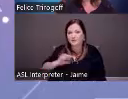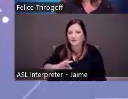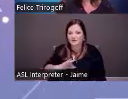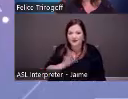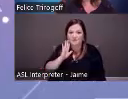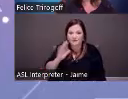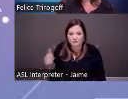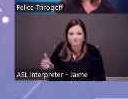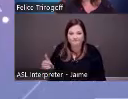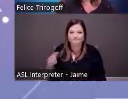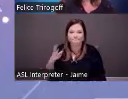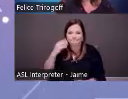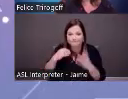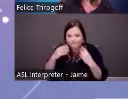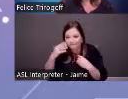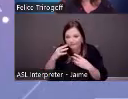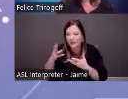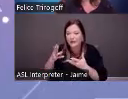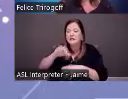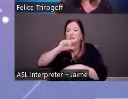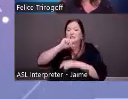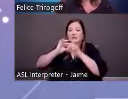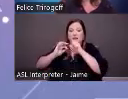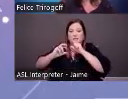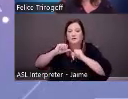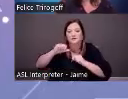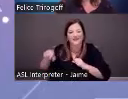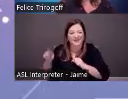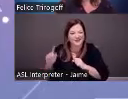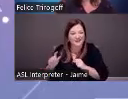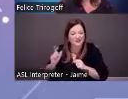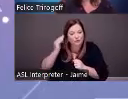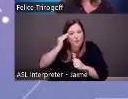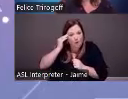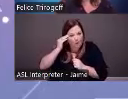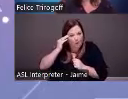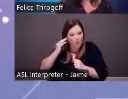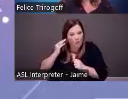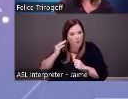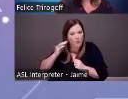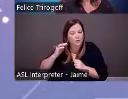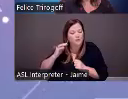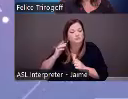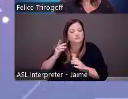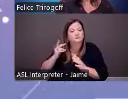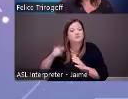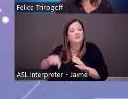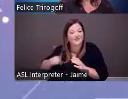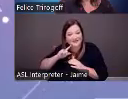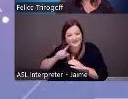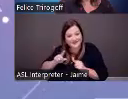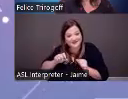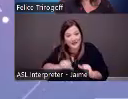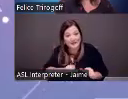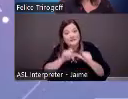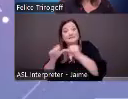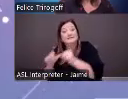and that they would need to be informed about, like, oh, this is a continuing opportunity for informed